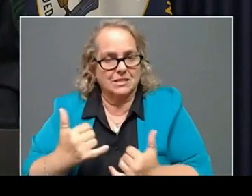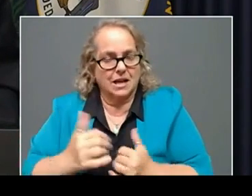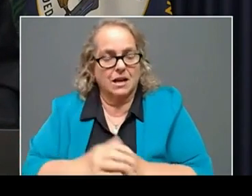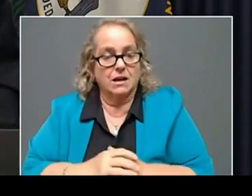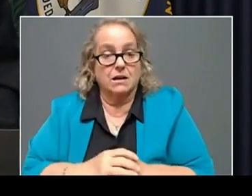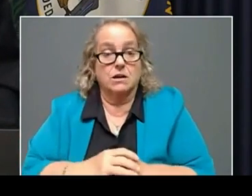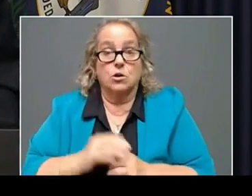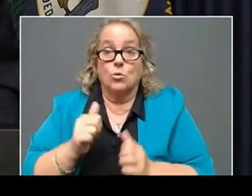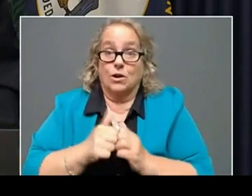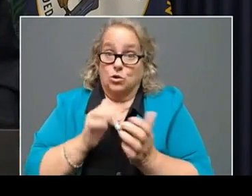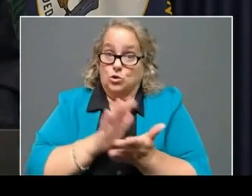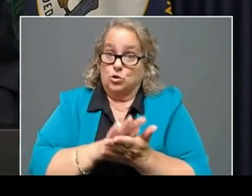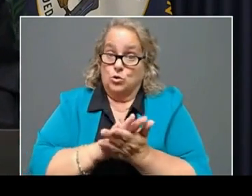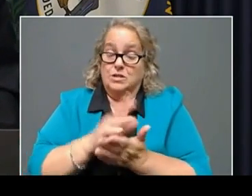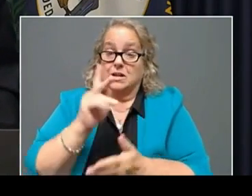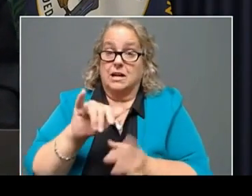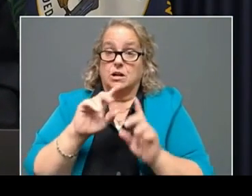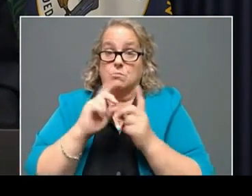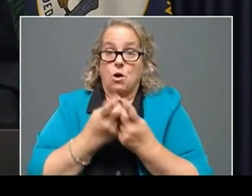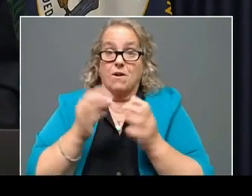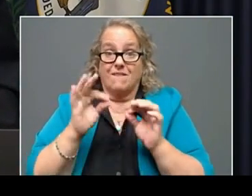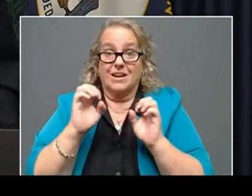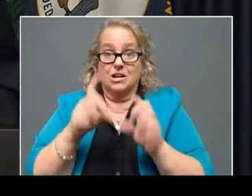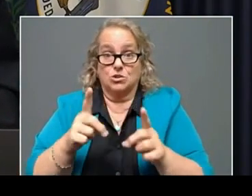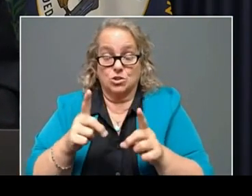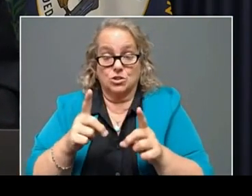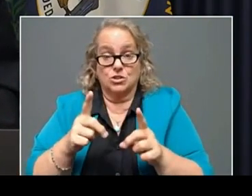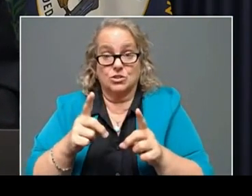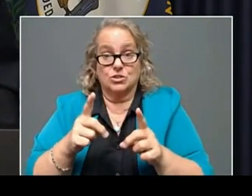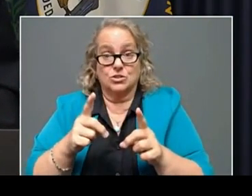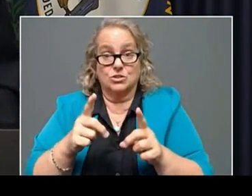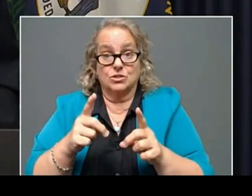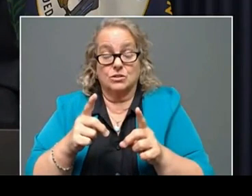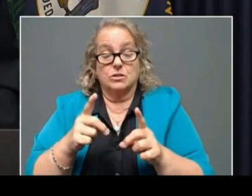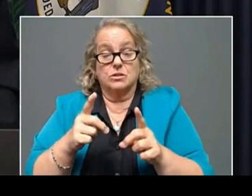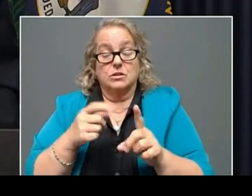the Kentucky Department of Education has been, um, uh, very proactive,